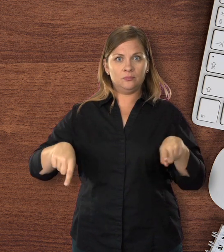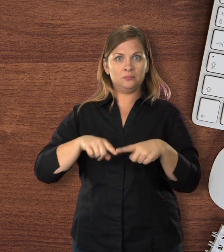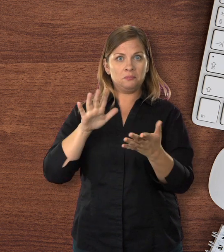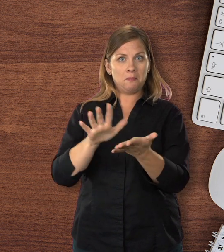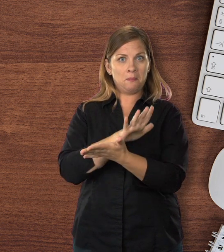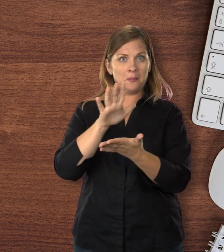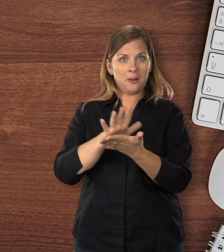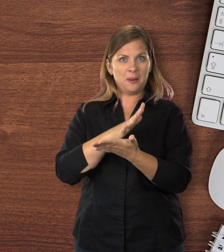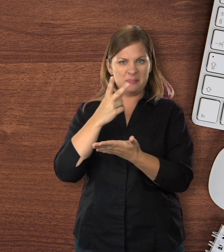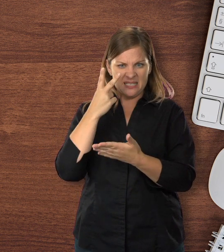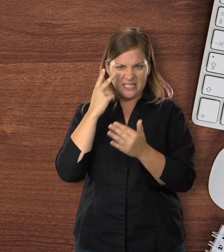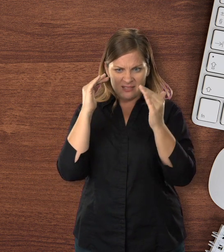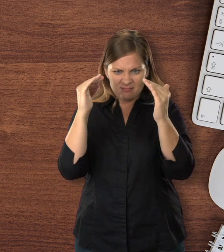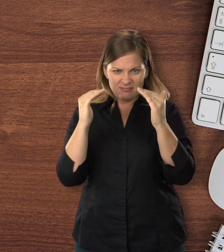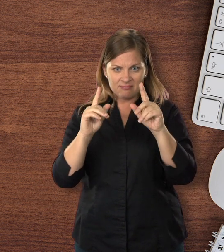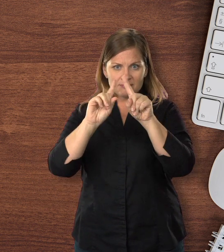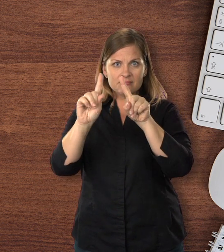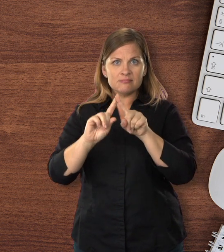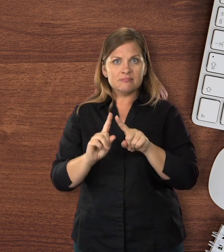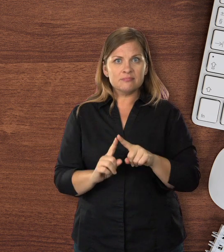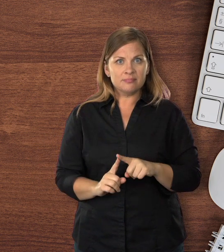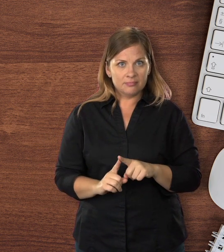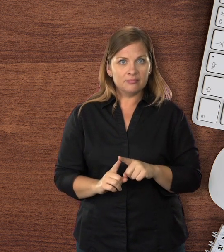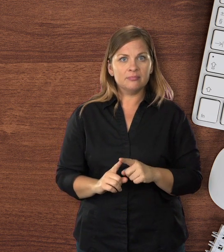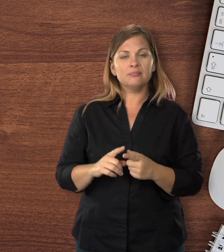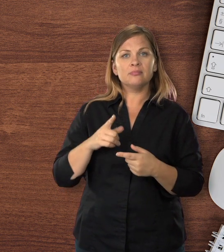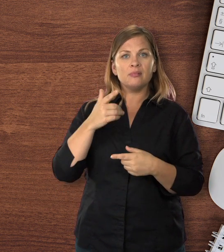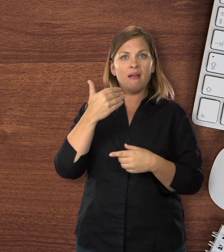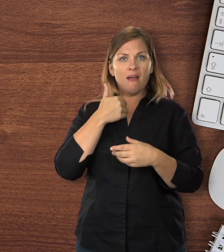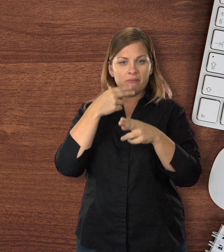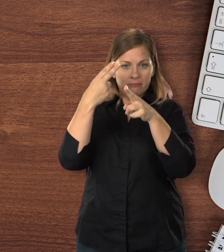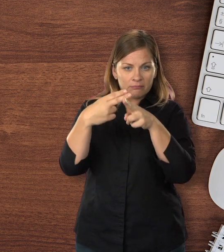It's proof that you are actually going to fill out the ballot yourself.